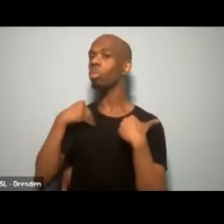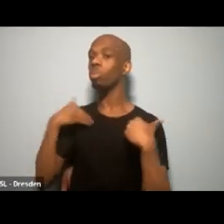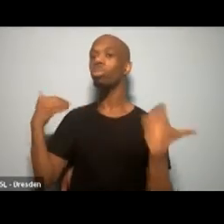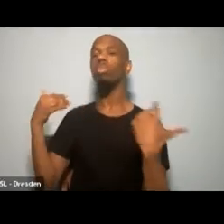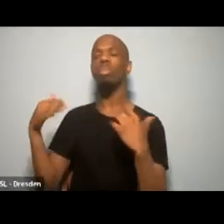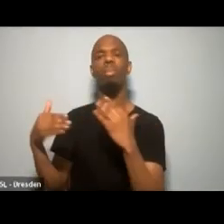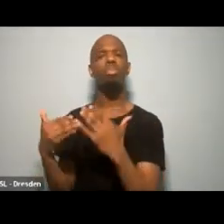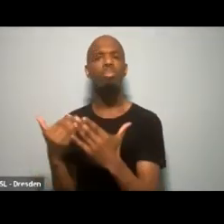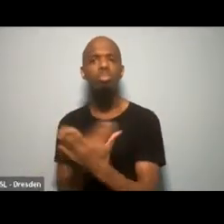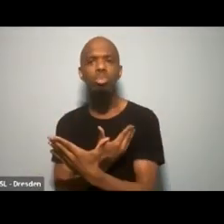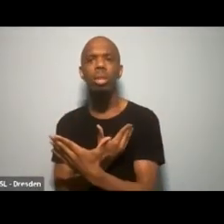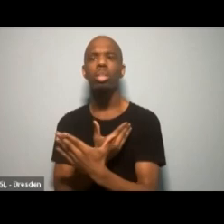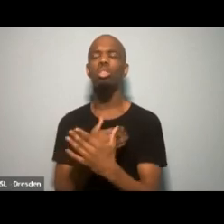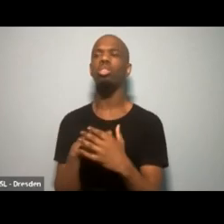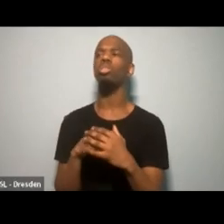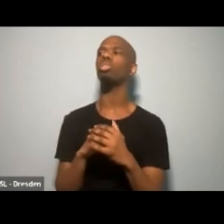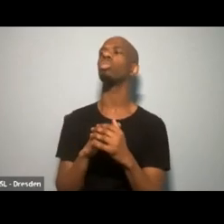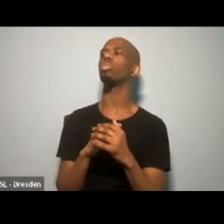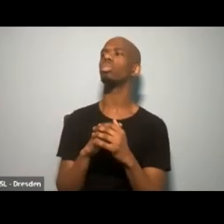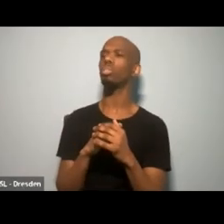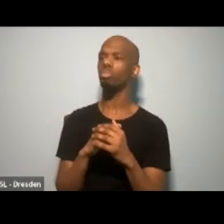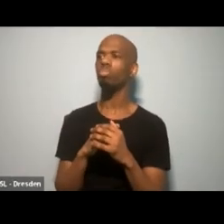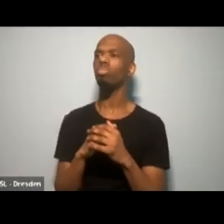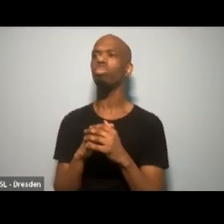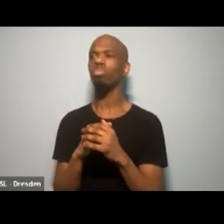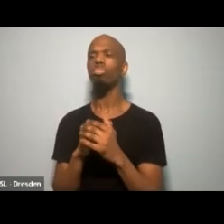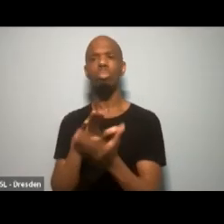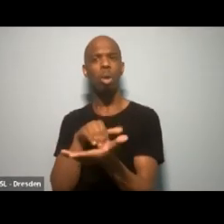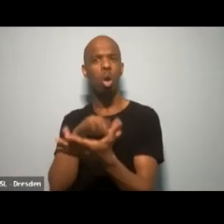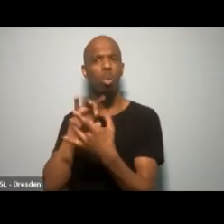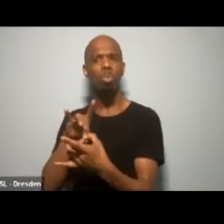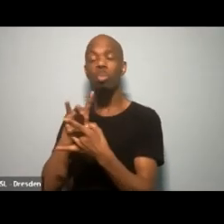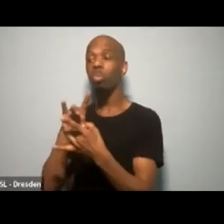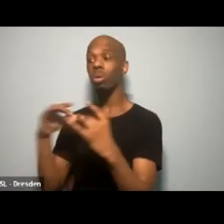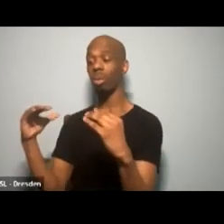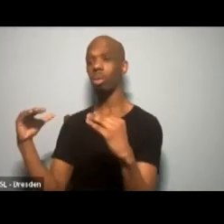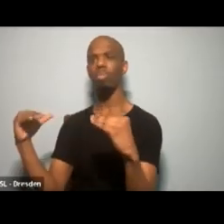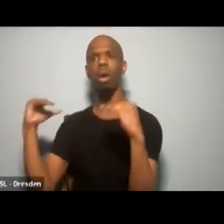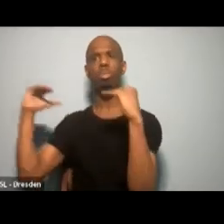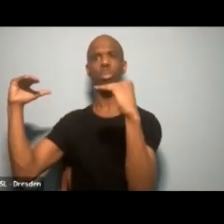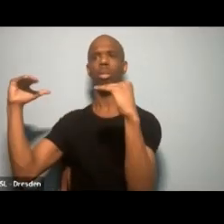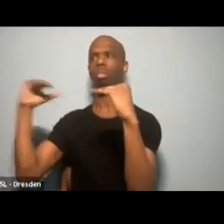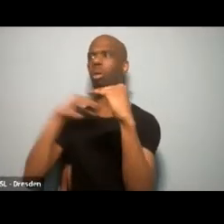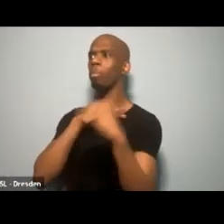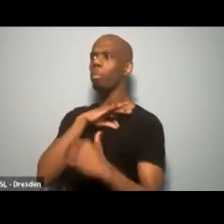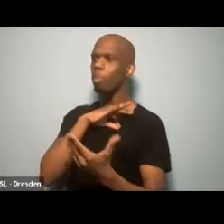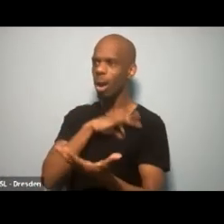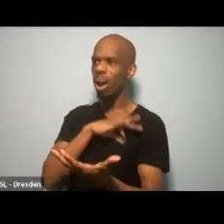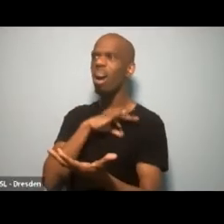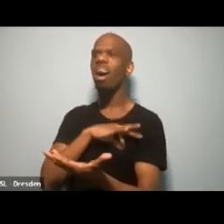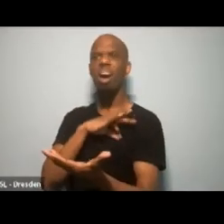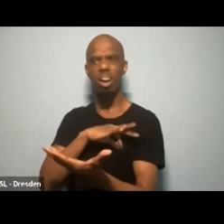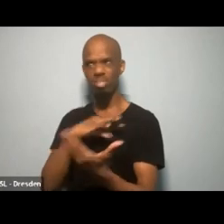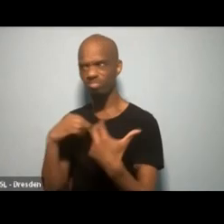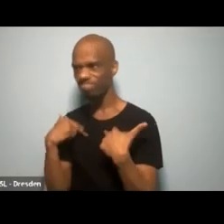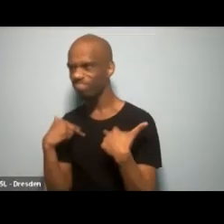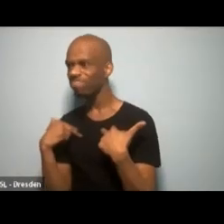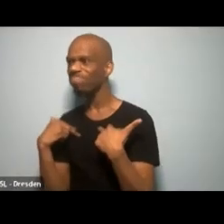there will be so much to offer the world. I wanna see this opportunity to thank